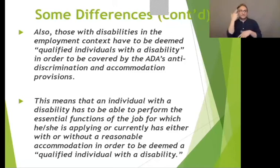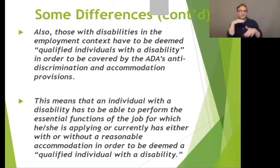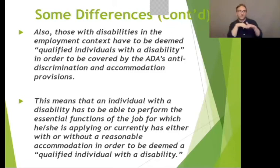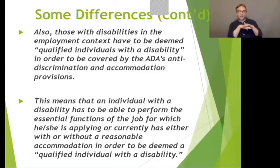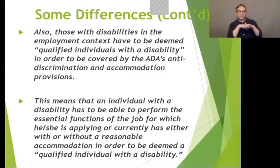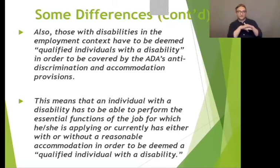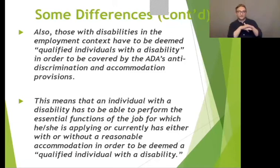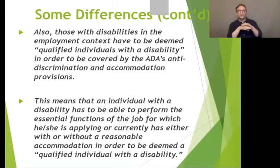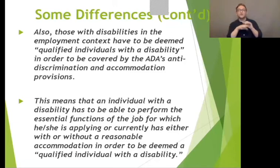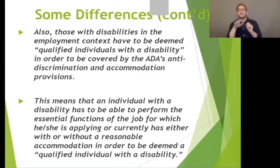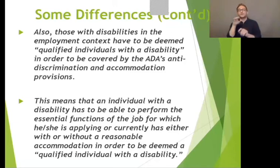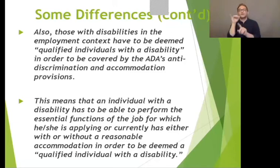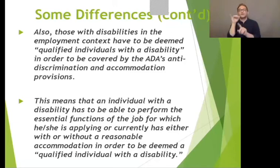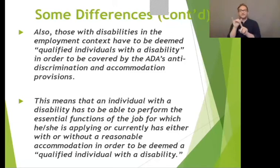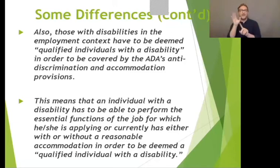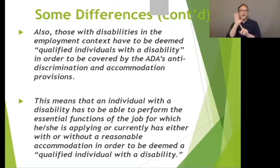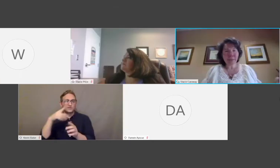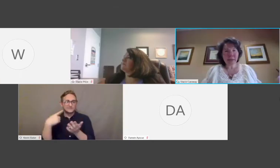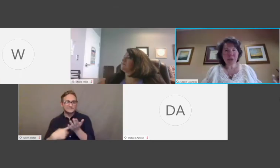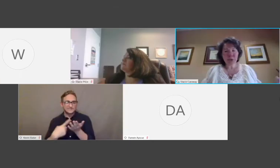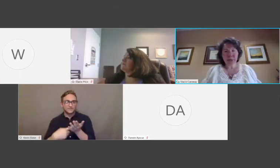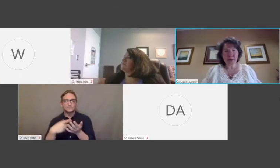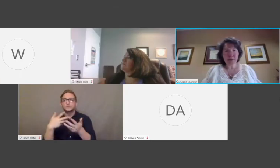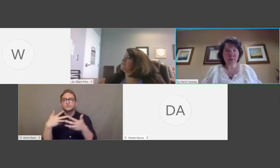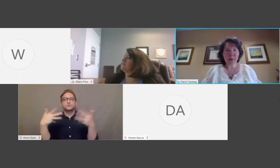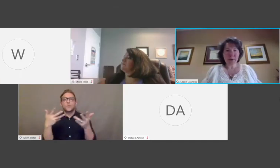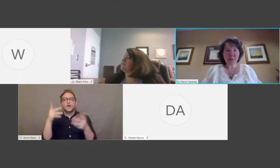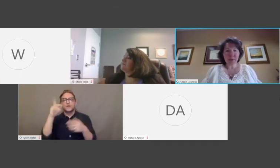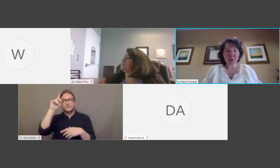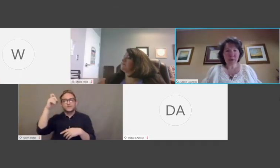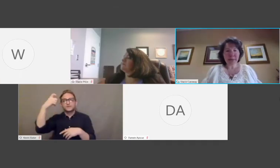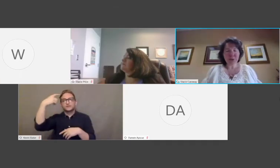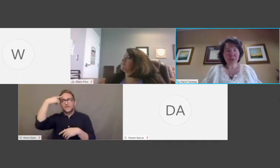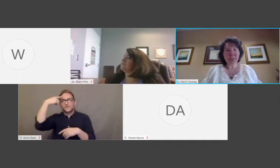a little later about what the government's definition of a reasonable definition.